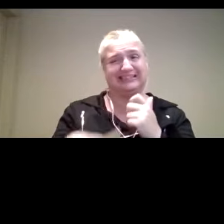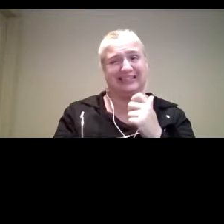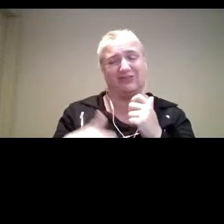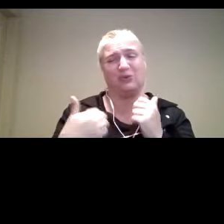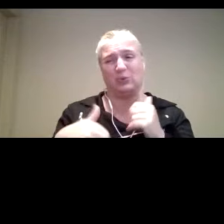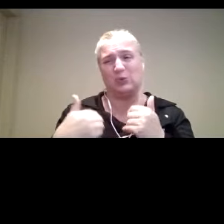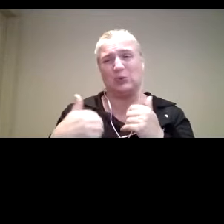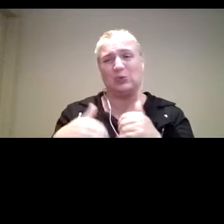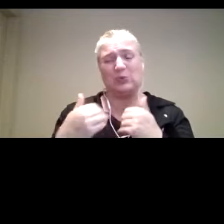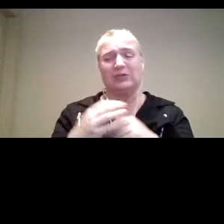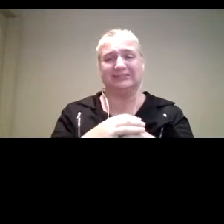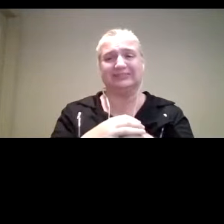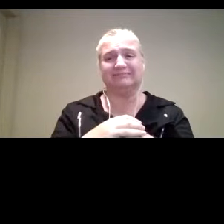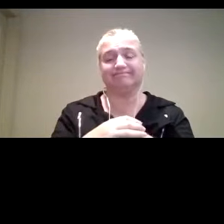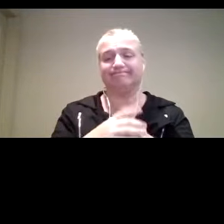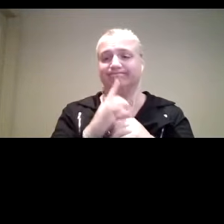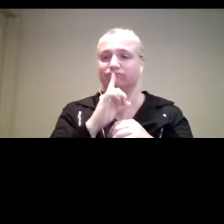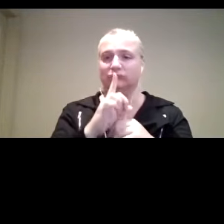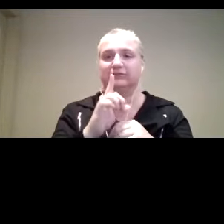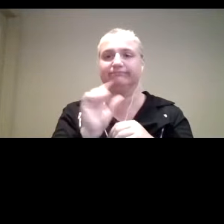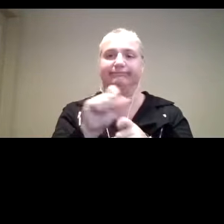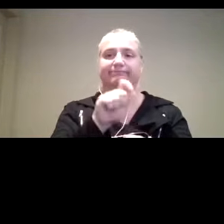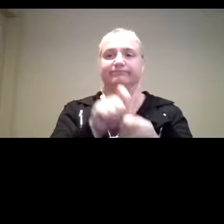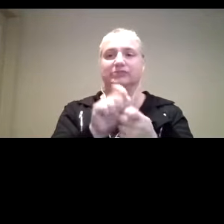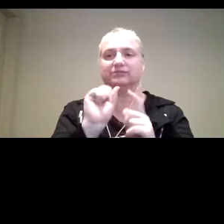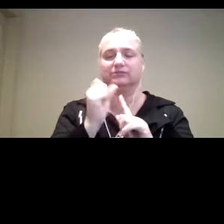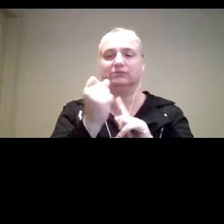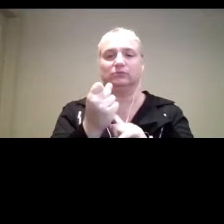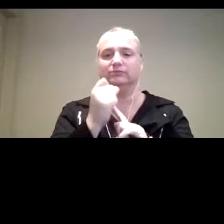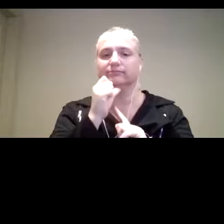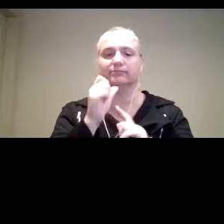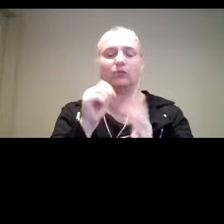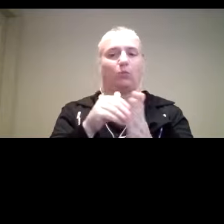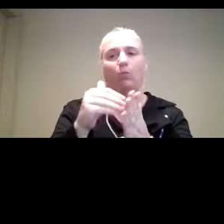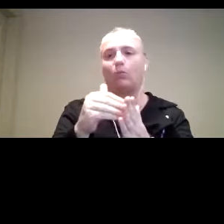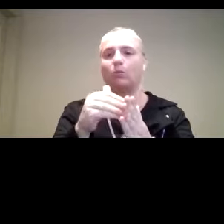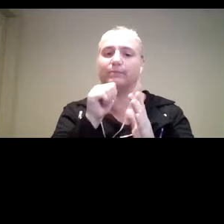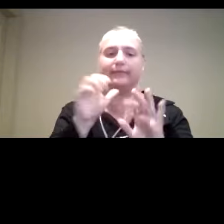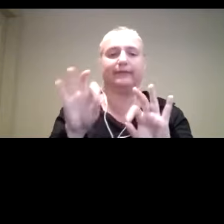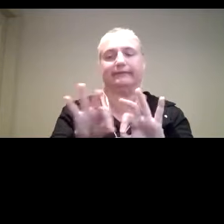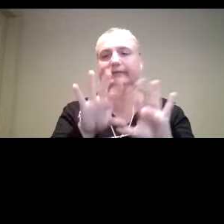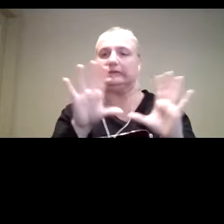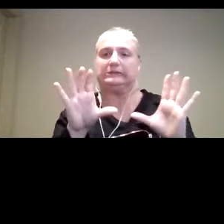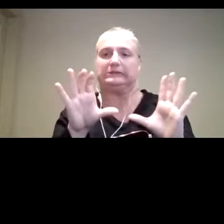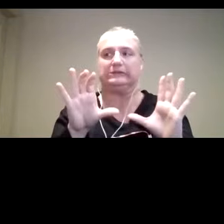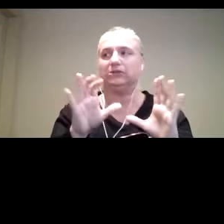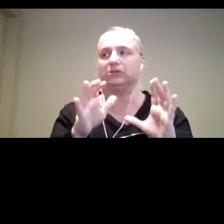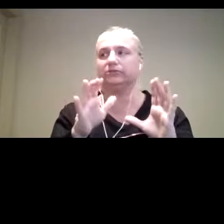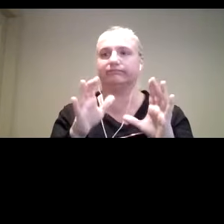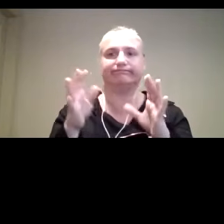And that's absolutely the case. So, there's often no clear cut determination on this.